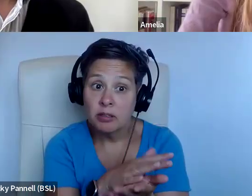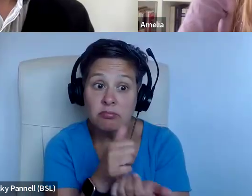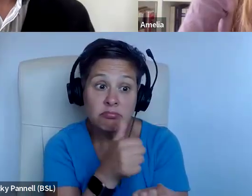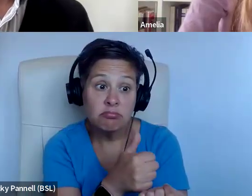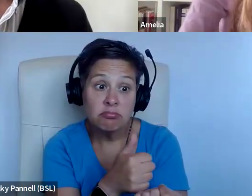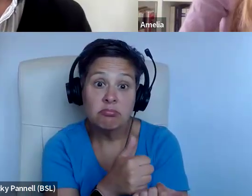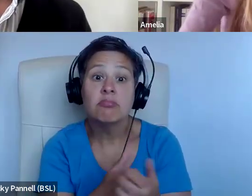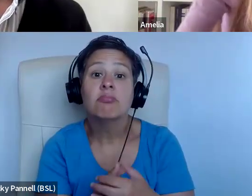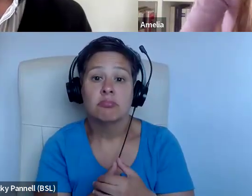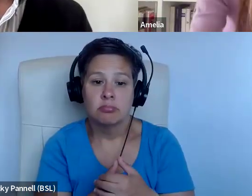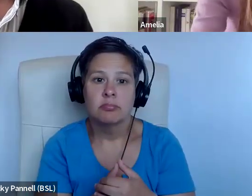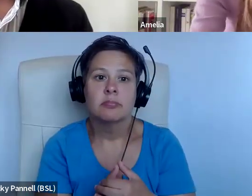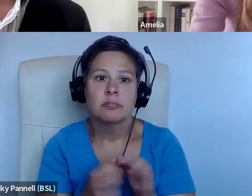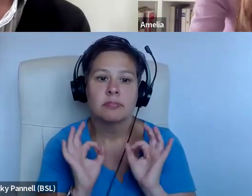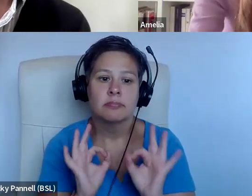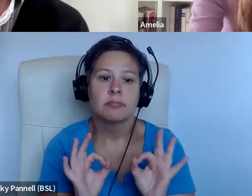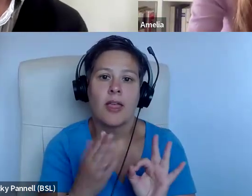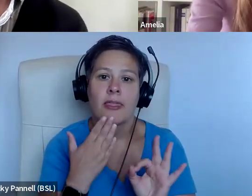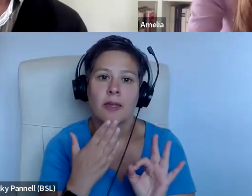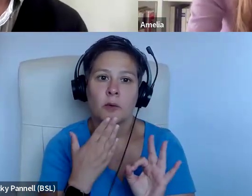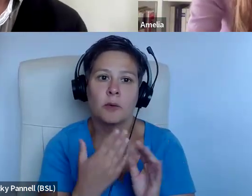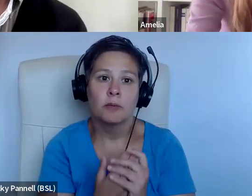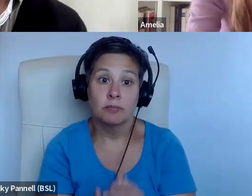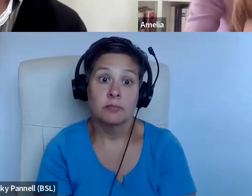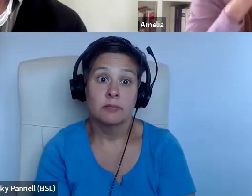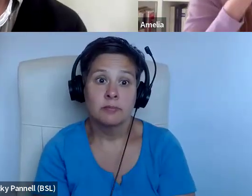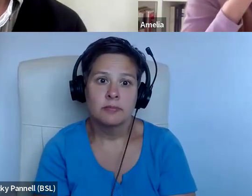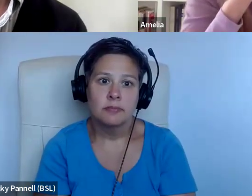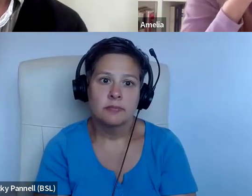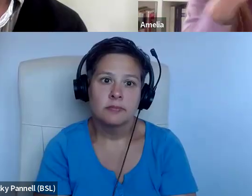at Policy Connect, who will be speaking to us about his experiences and his work.